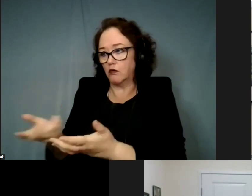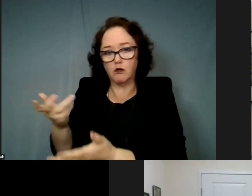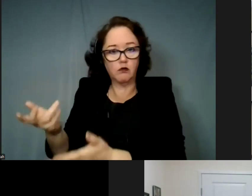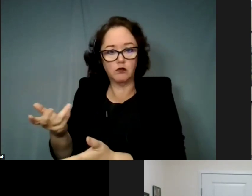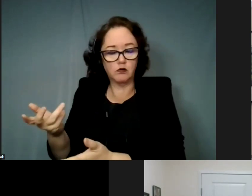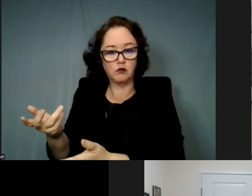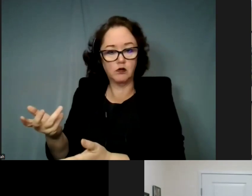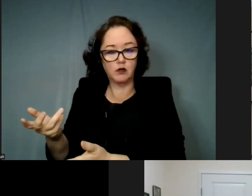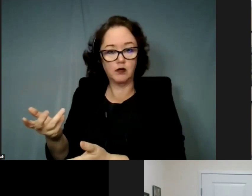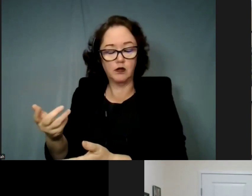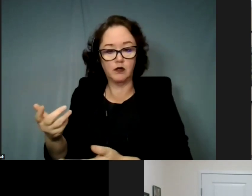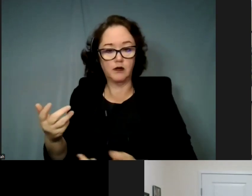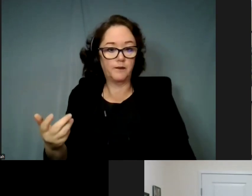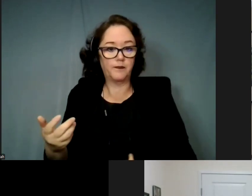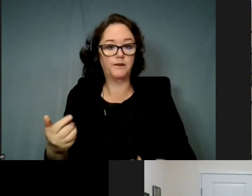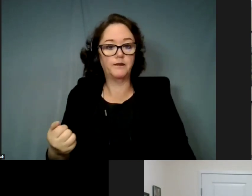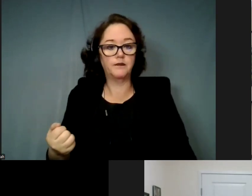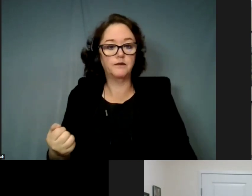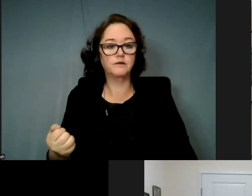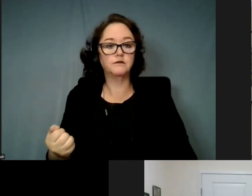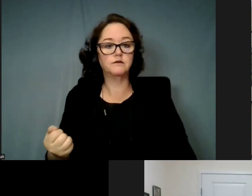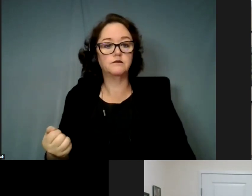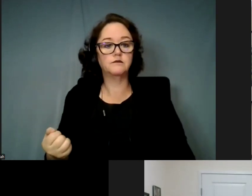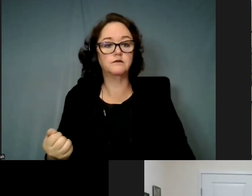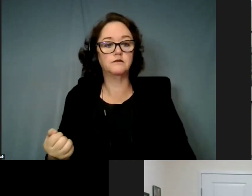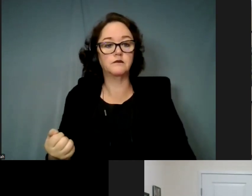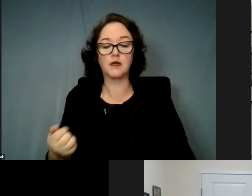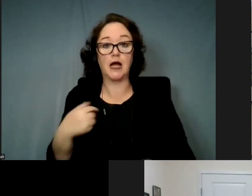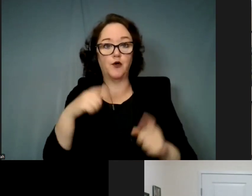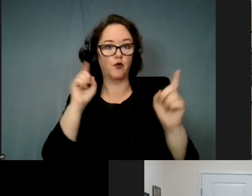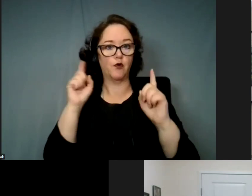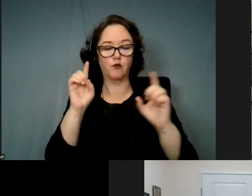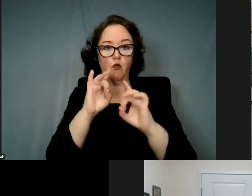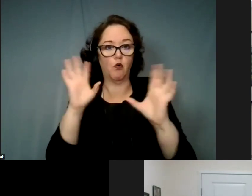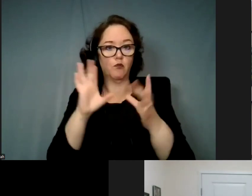horror stories about what could happen to me, so I was kind of